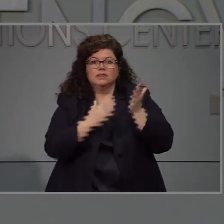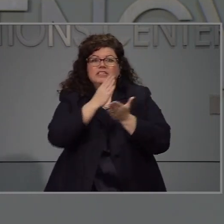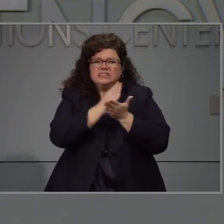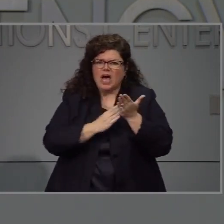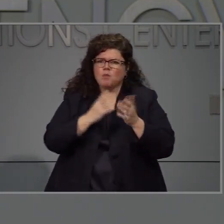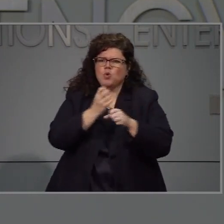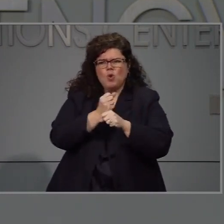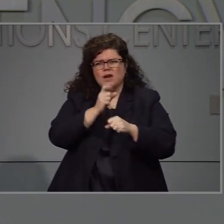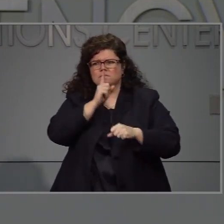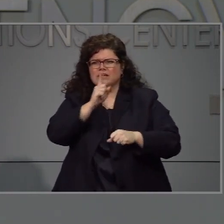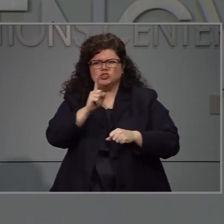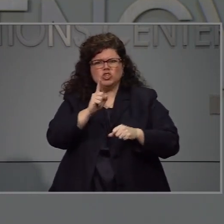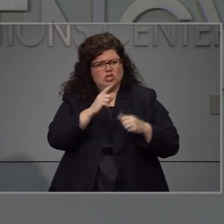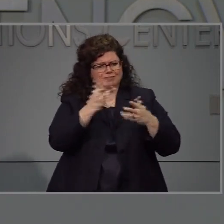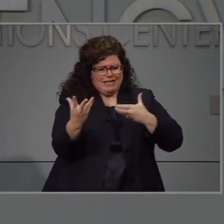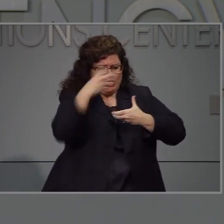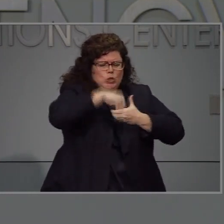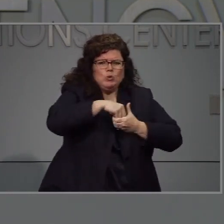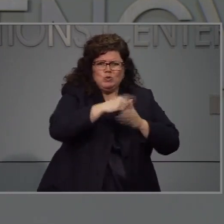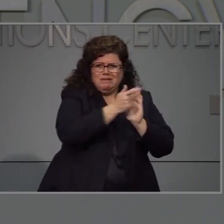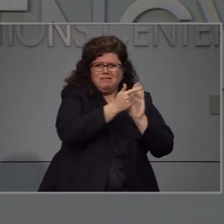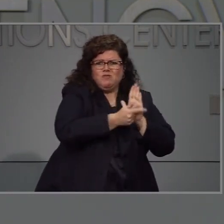THANK YOU GOVERNOR, YES, WE WORKED AS THE GOVERNOR MENTIONED WITH THE RESTAURANT